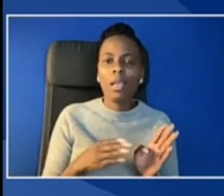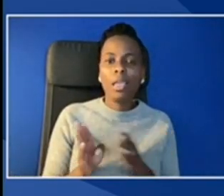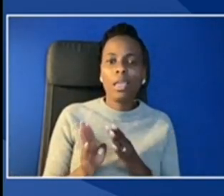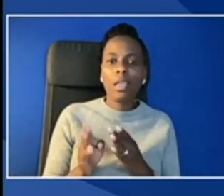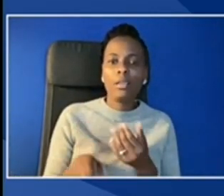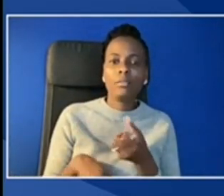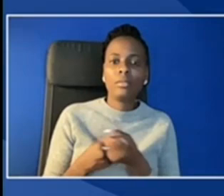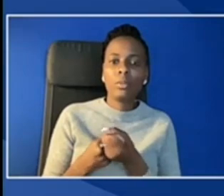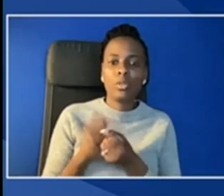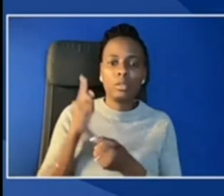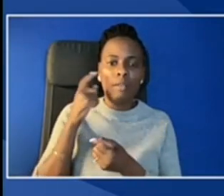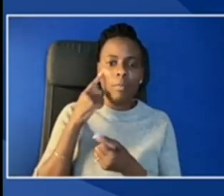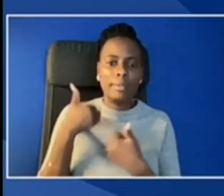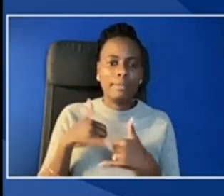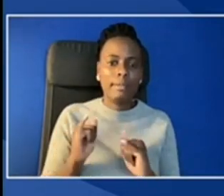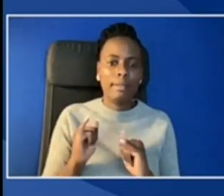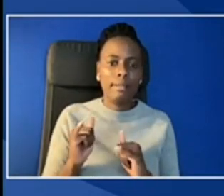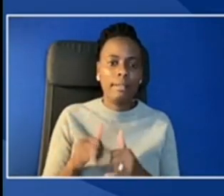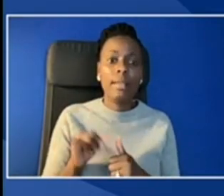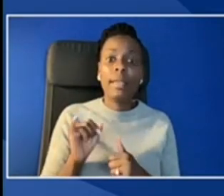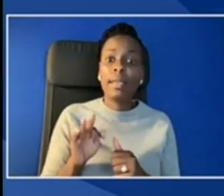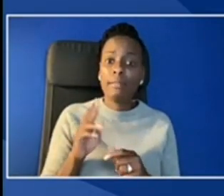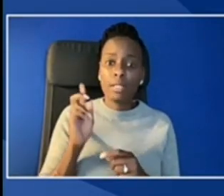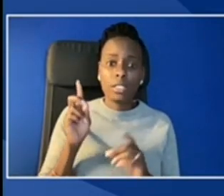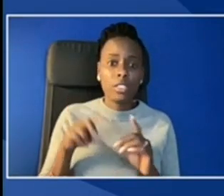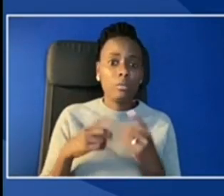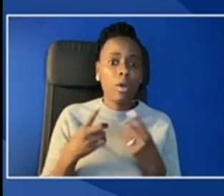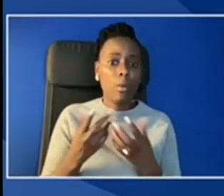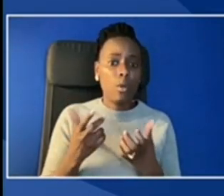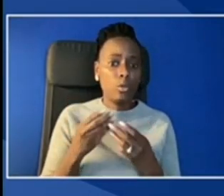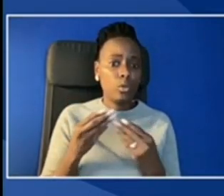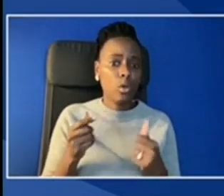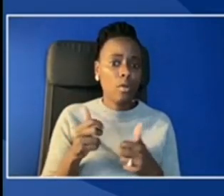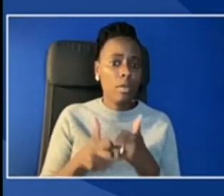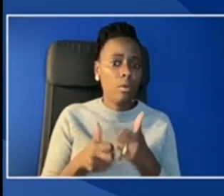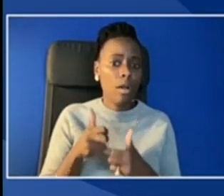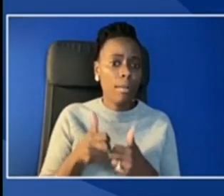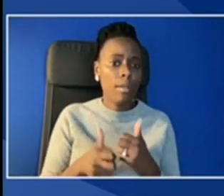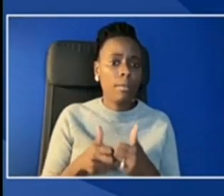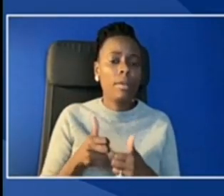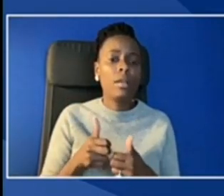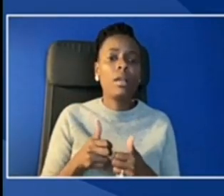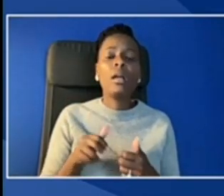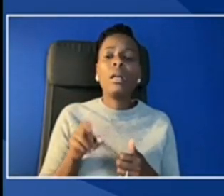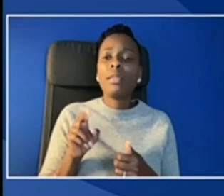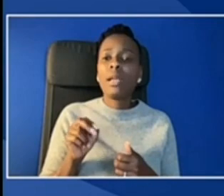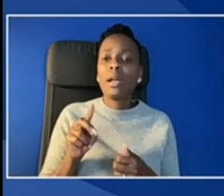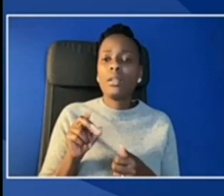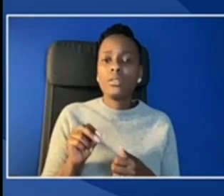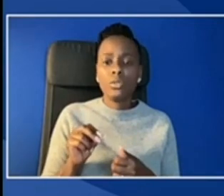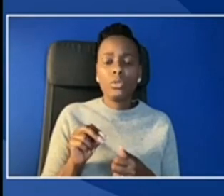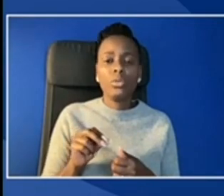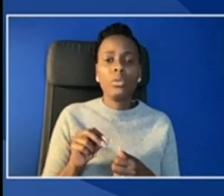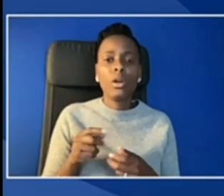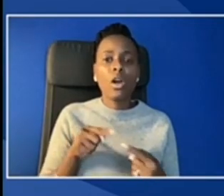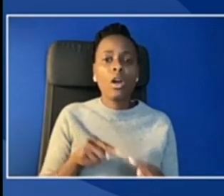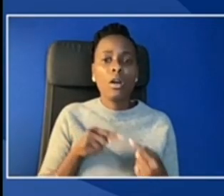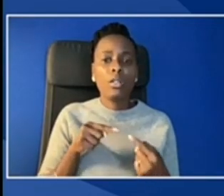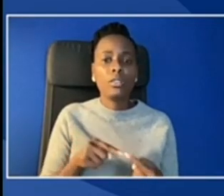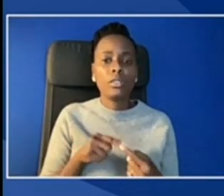If the Department truly wished to get to the root of the problem, it might recommend that the undue hardship clause be repealed. This would stop lending with